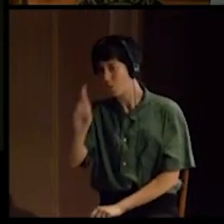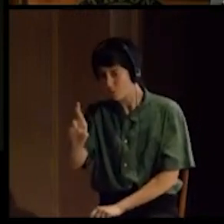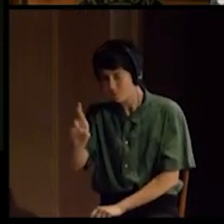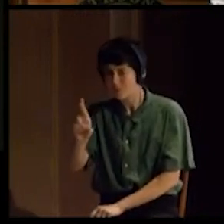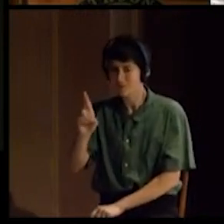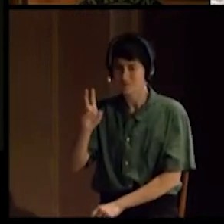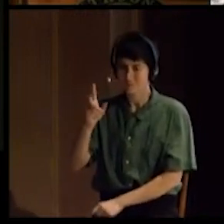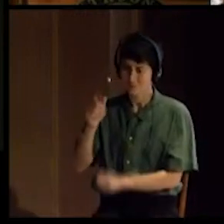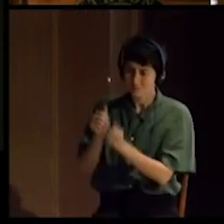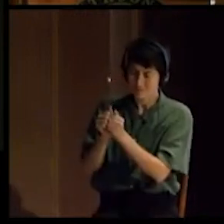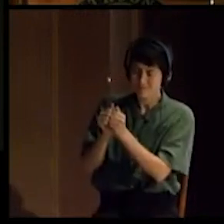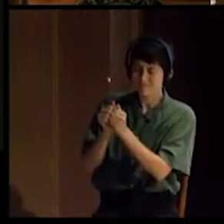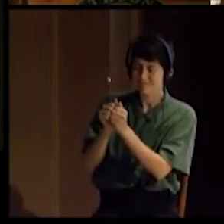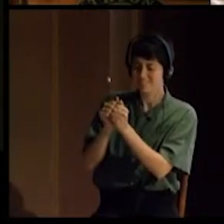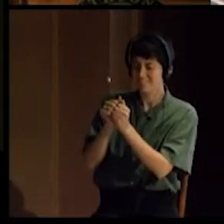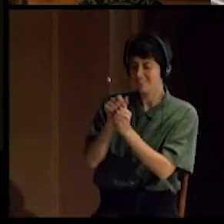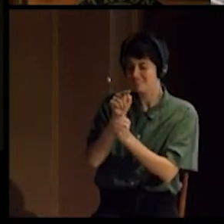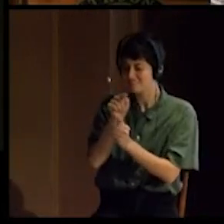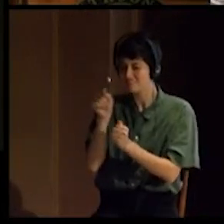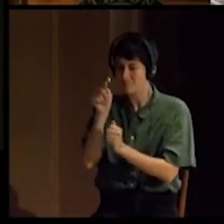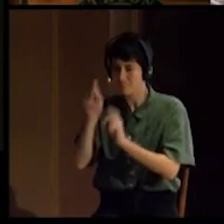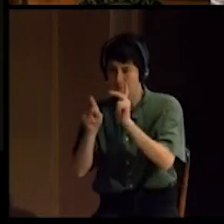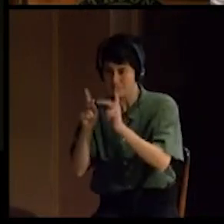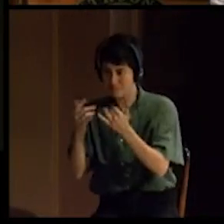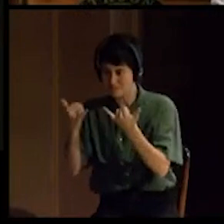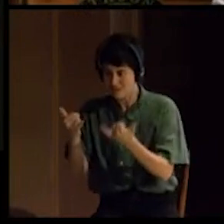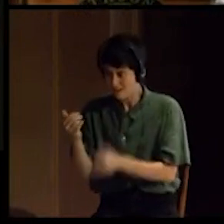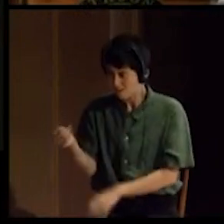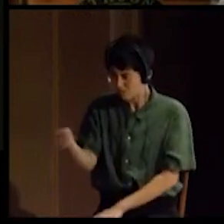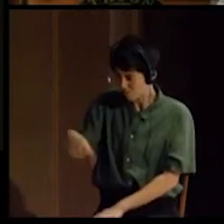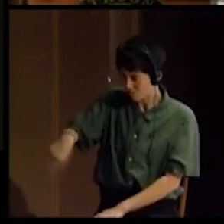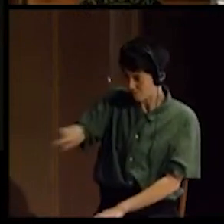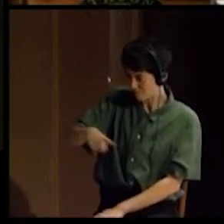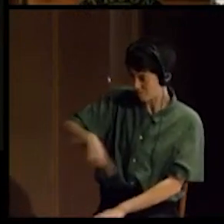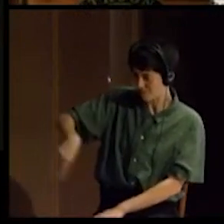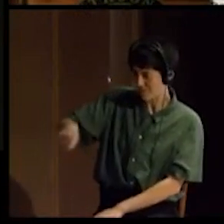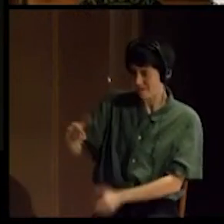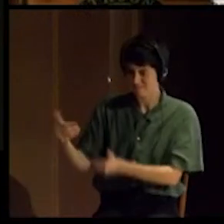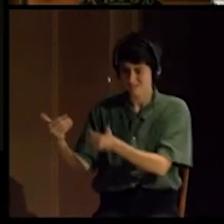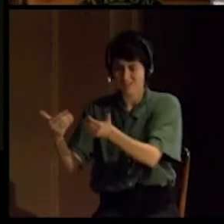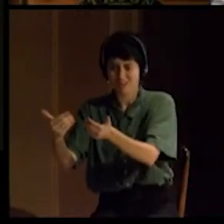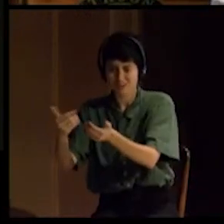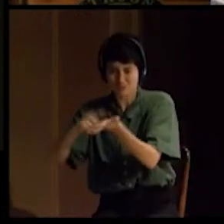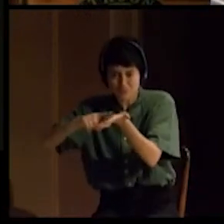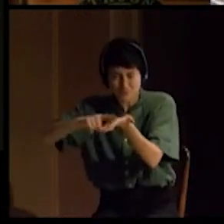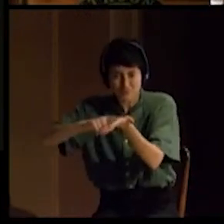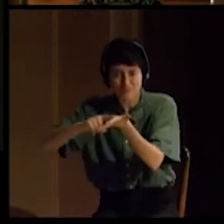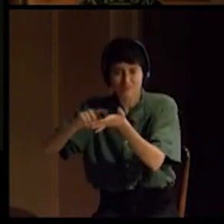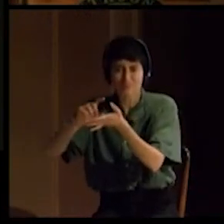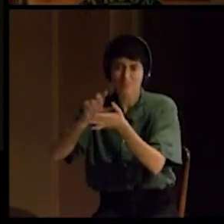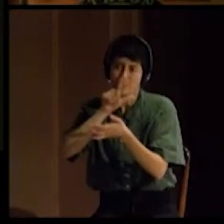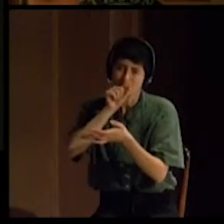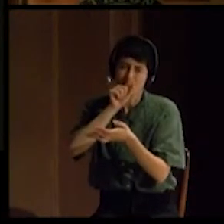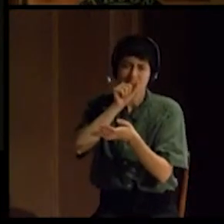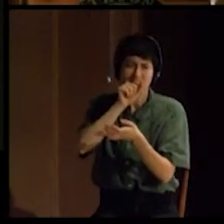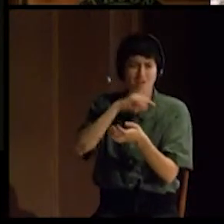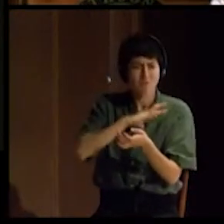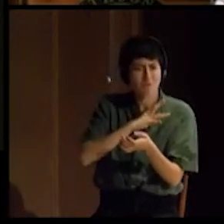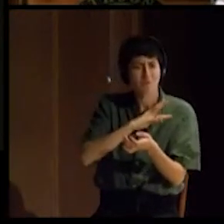on museum specimens of birds at really cool places. But I was also mentored by a number of people